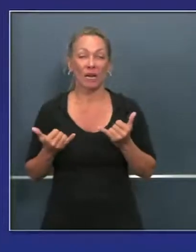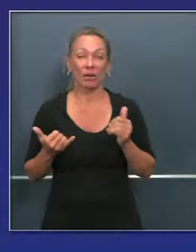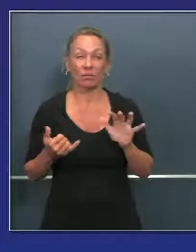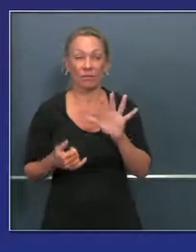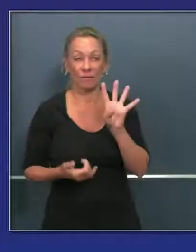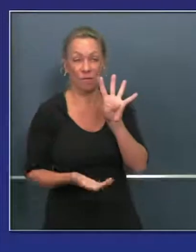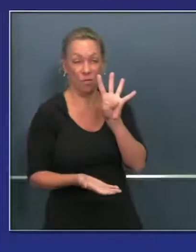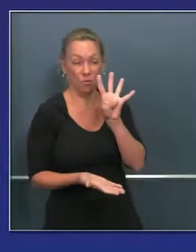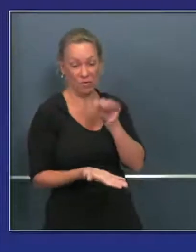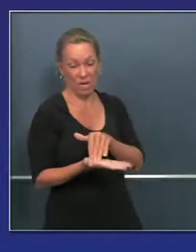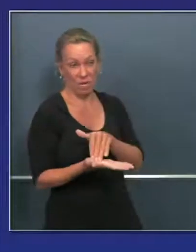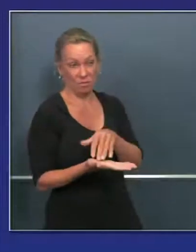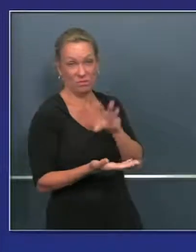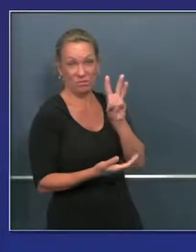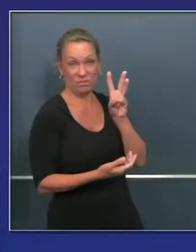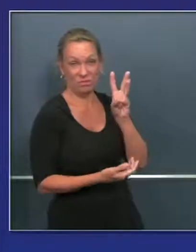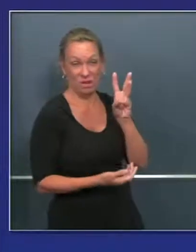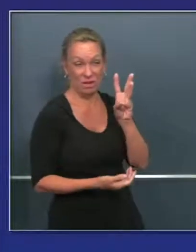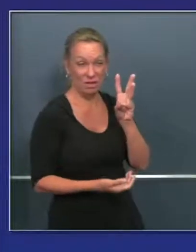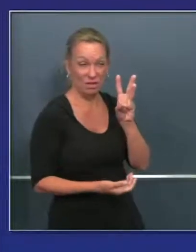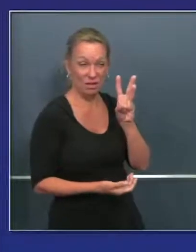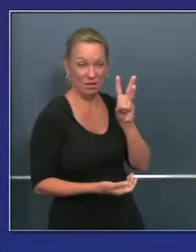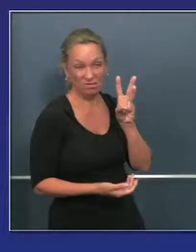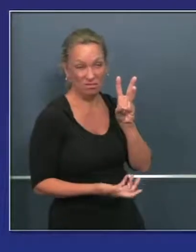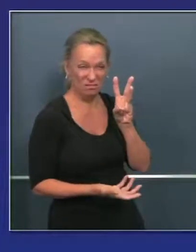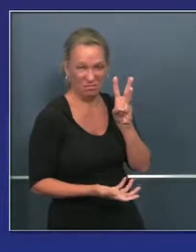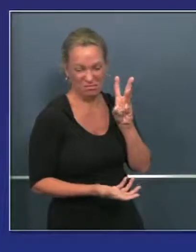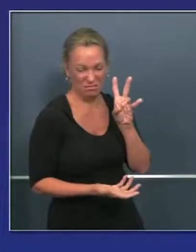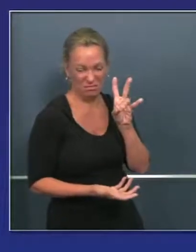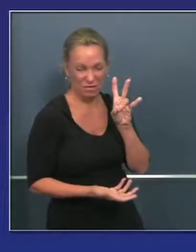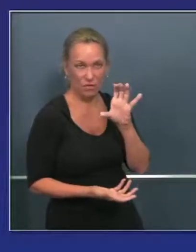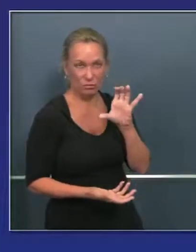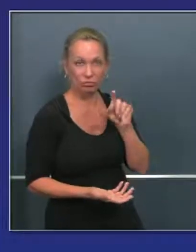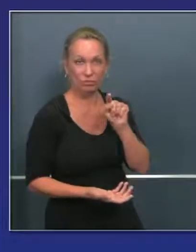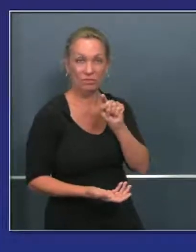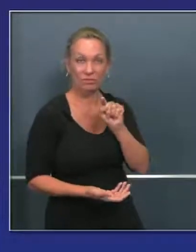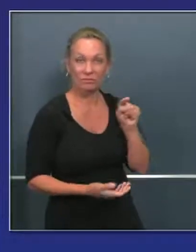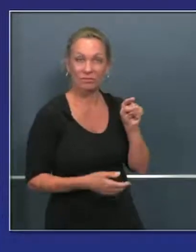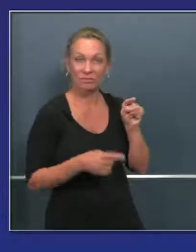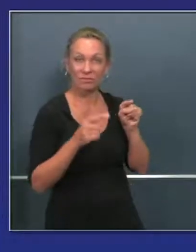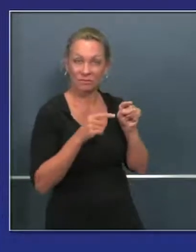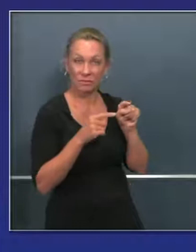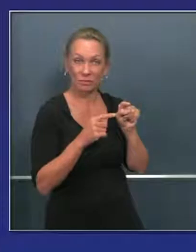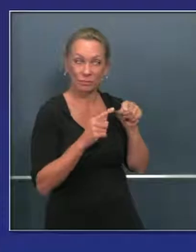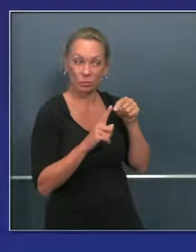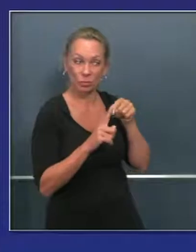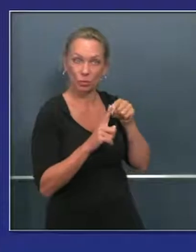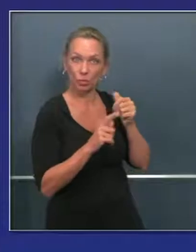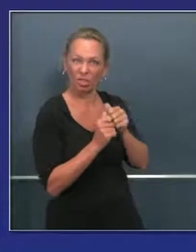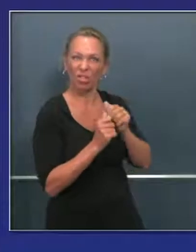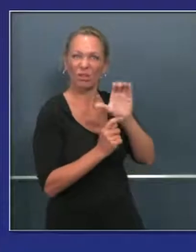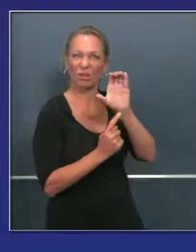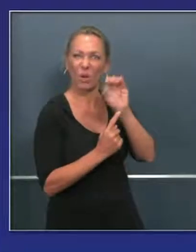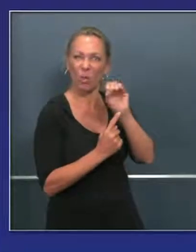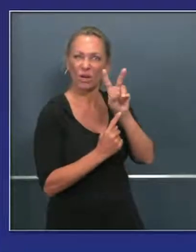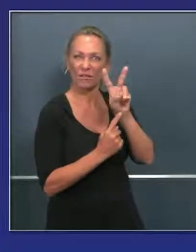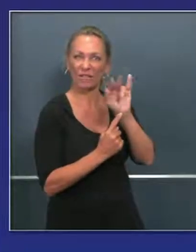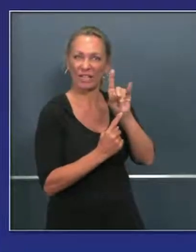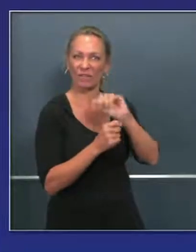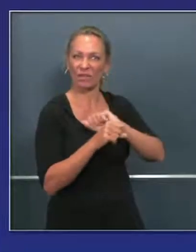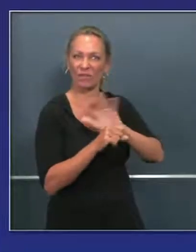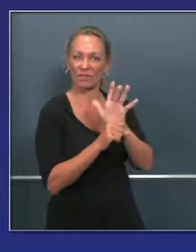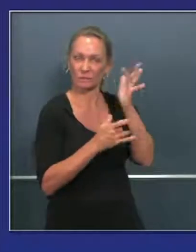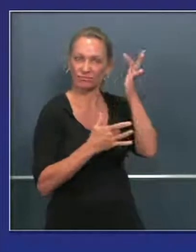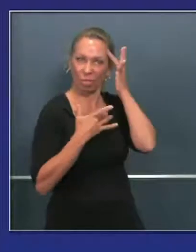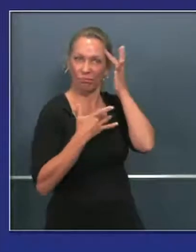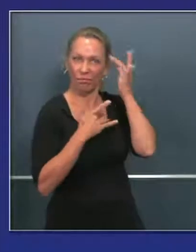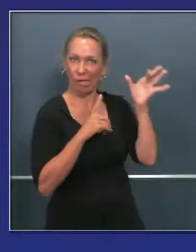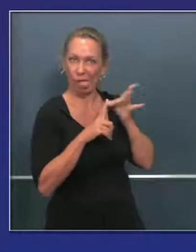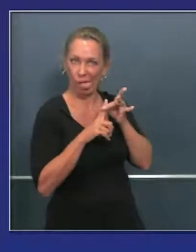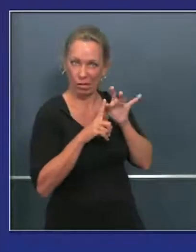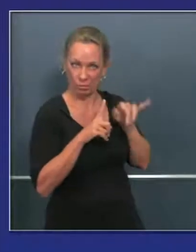seventy six individuals that are kovat nineteen positive cases so that represents about 7% of the